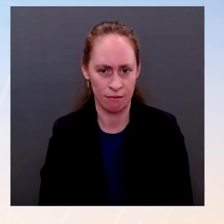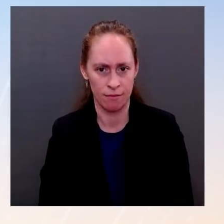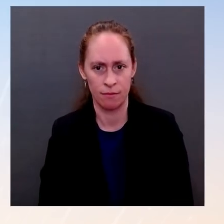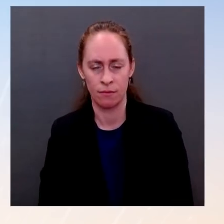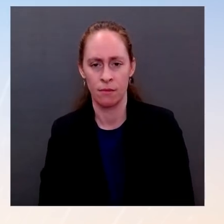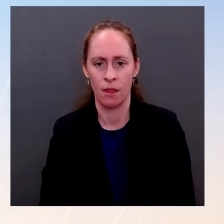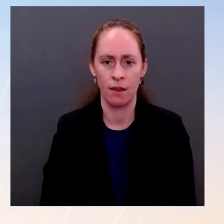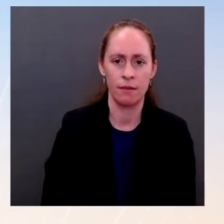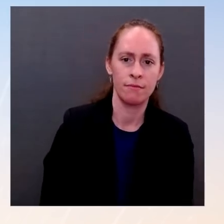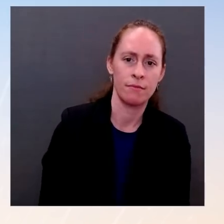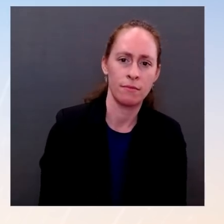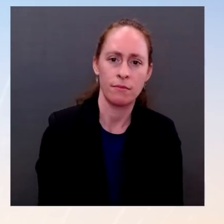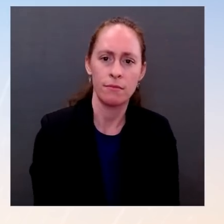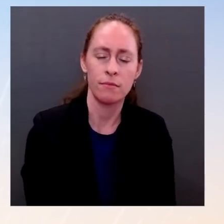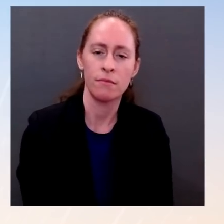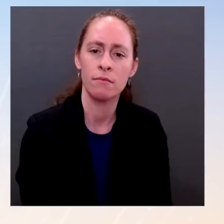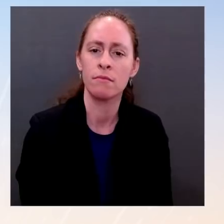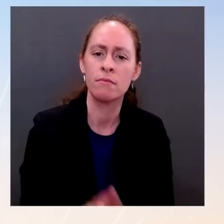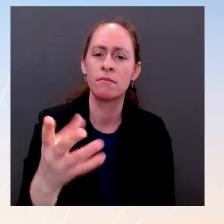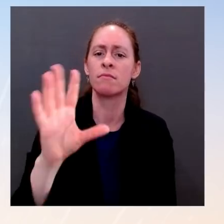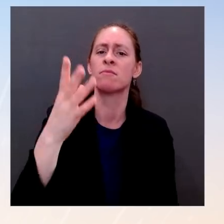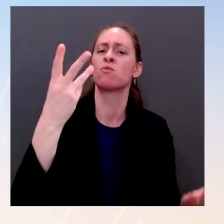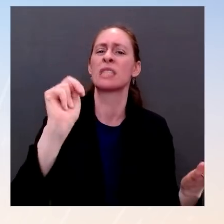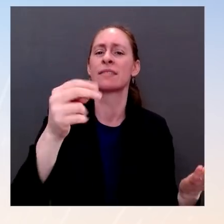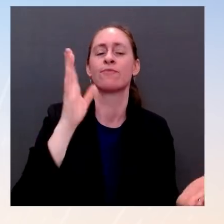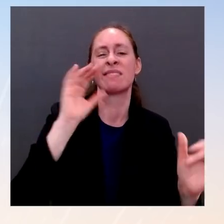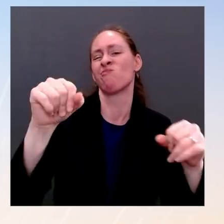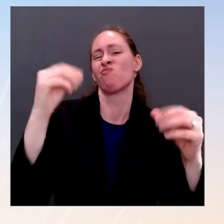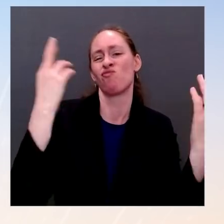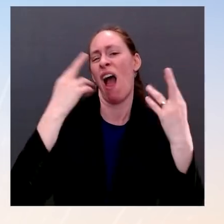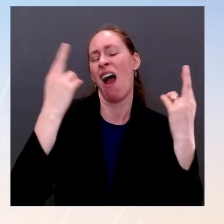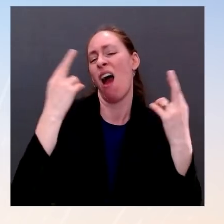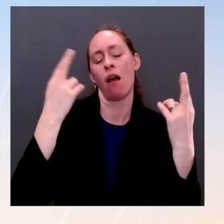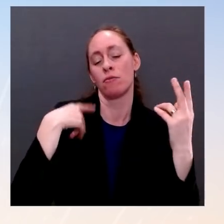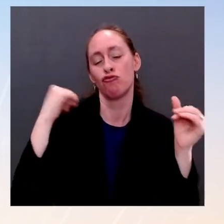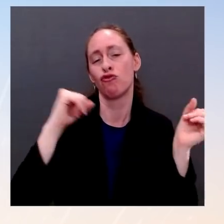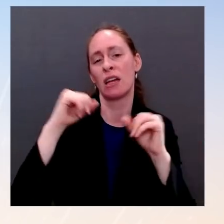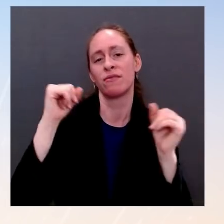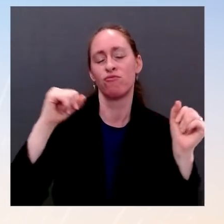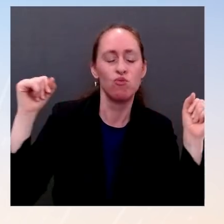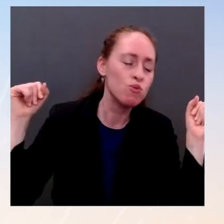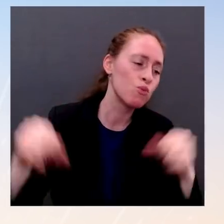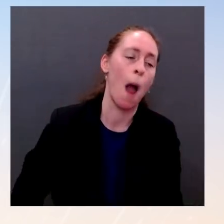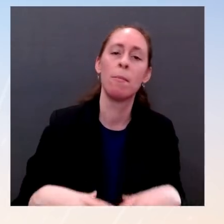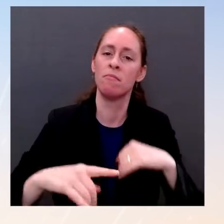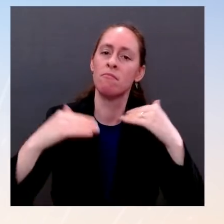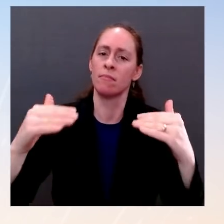Ms. Psaki: Well, I think as we've talked about a little bit in here, our collective view from our national security team